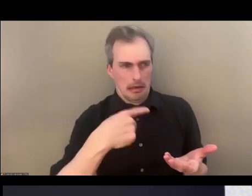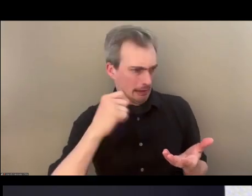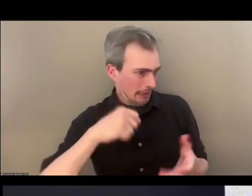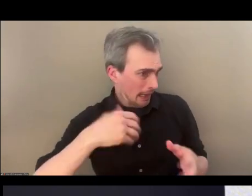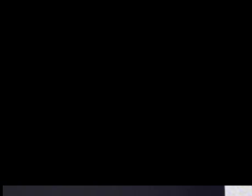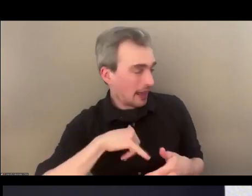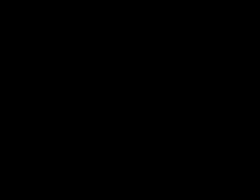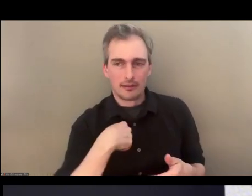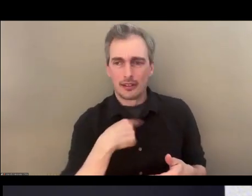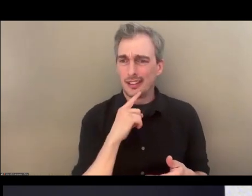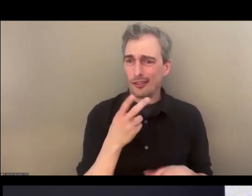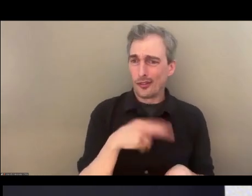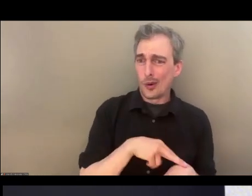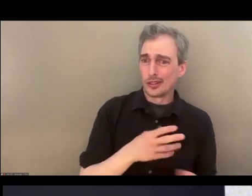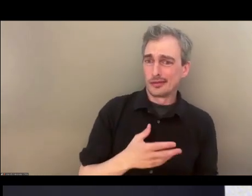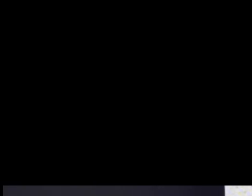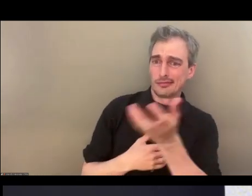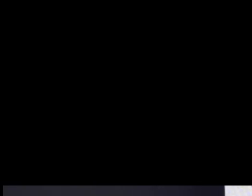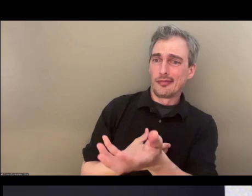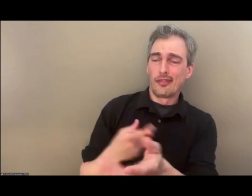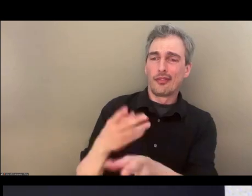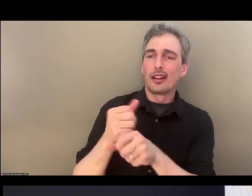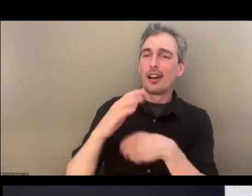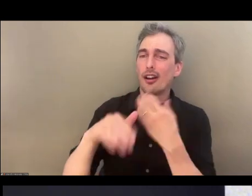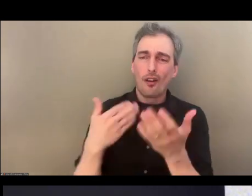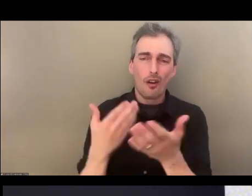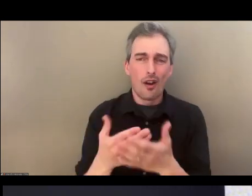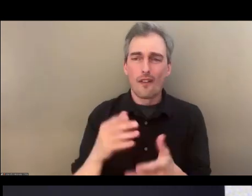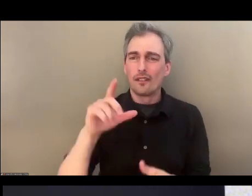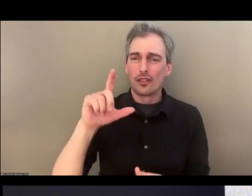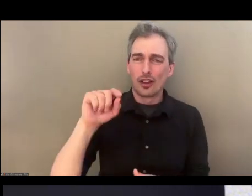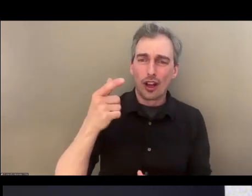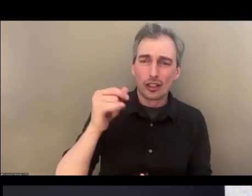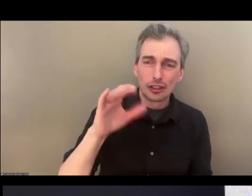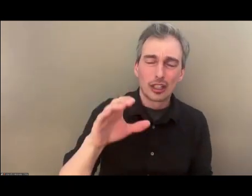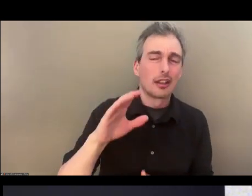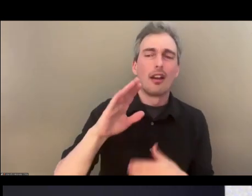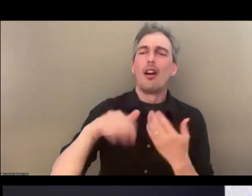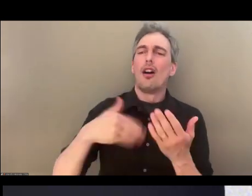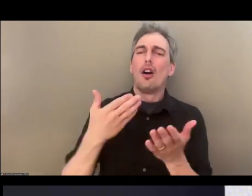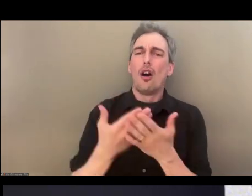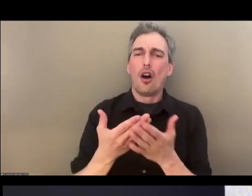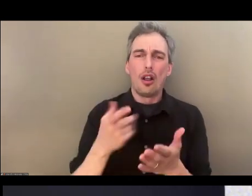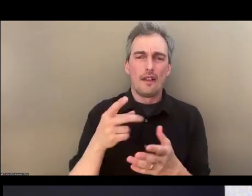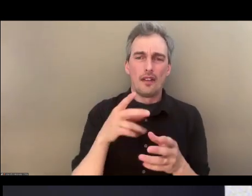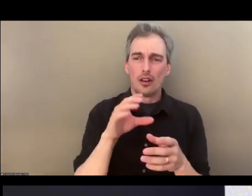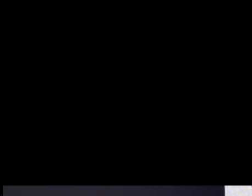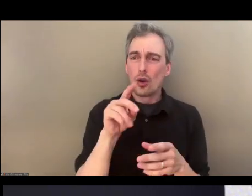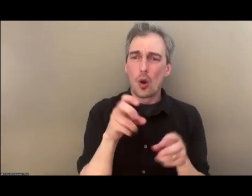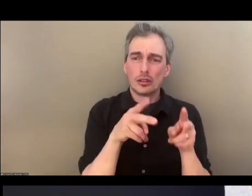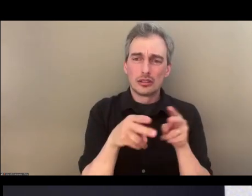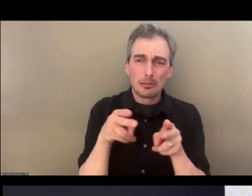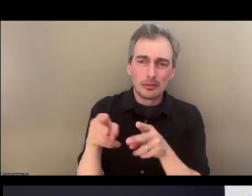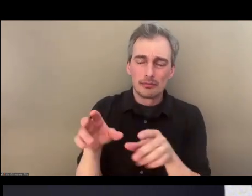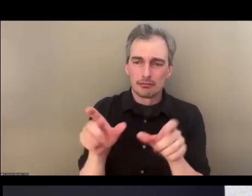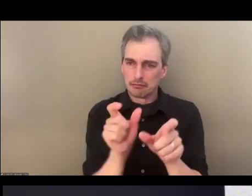They got code snippets. And they got my subject matter expertise. Which they wouldn't have had on their own. So... Yeah.